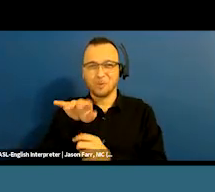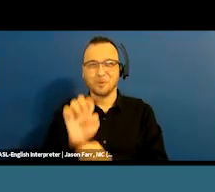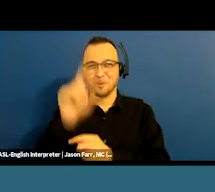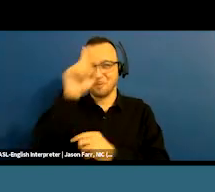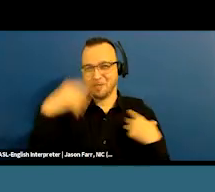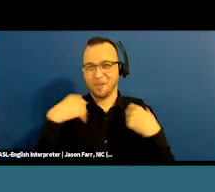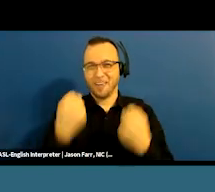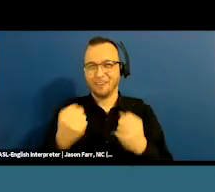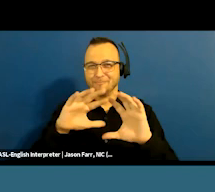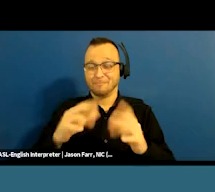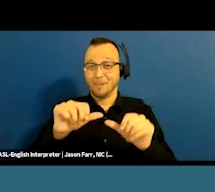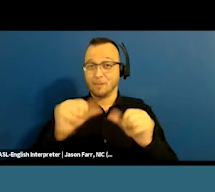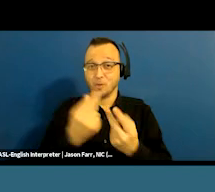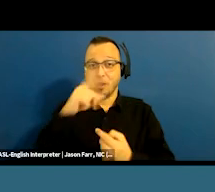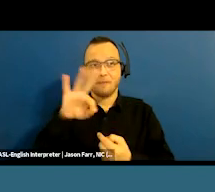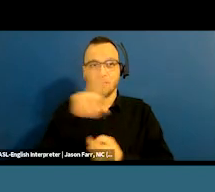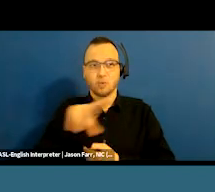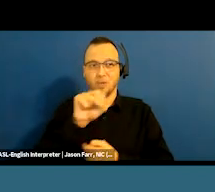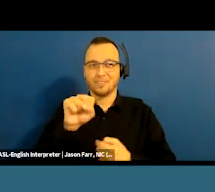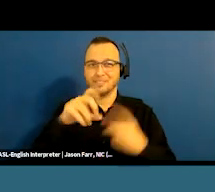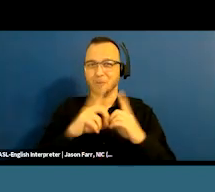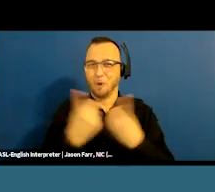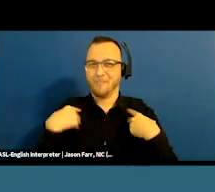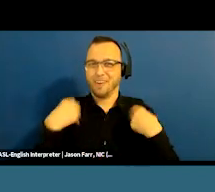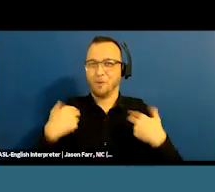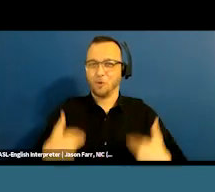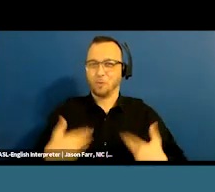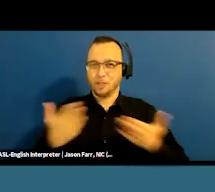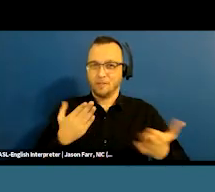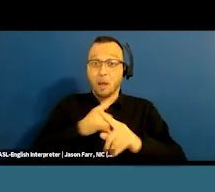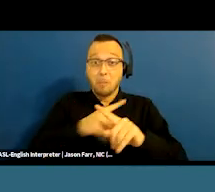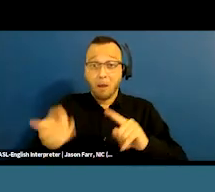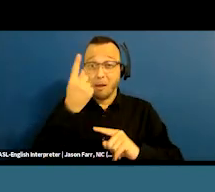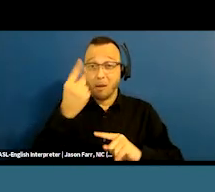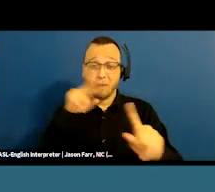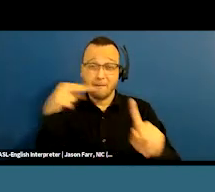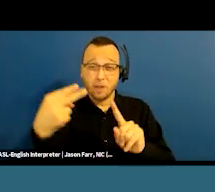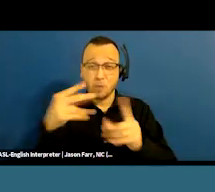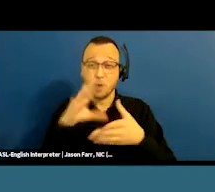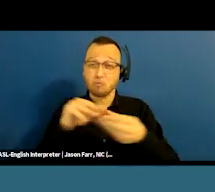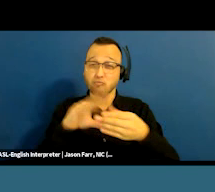to share their work with you today. Next slide. I'll start with a quick disclaimer,